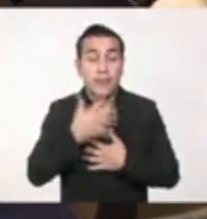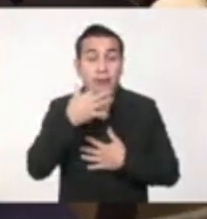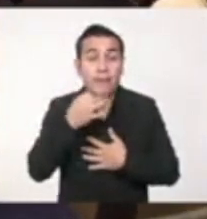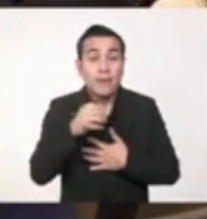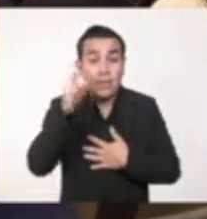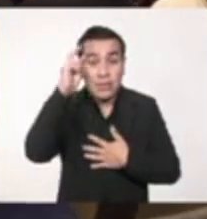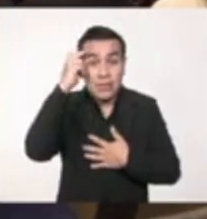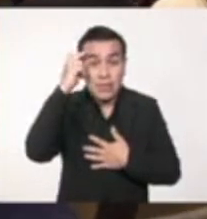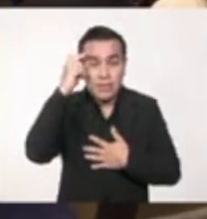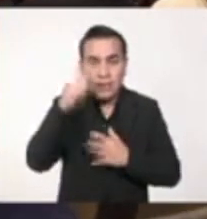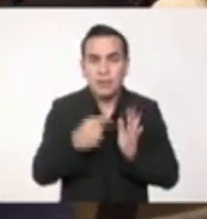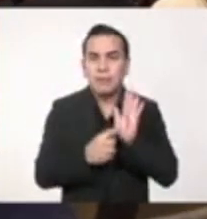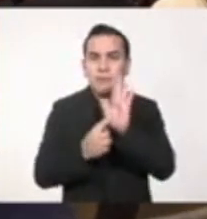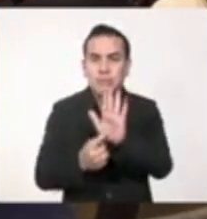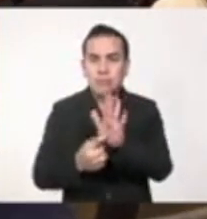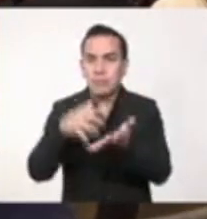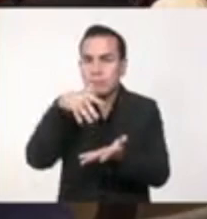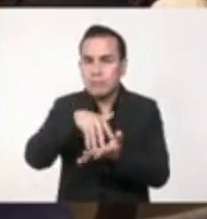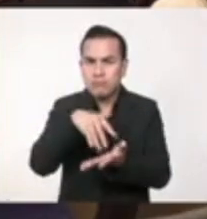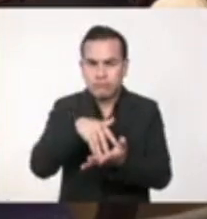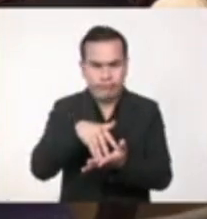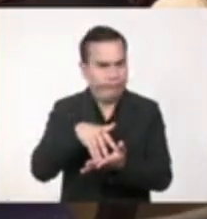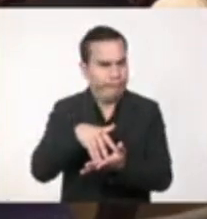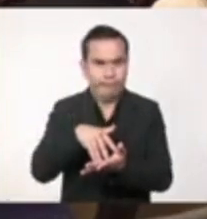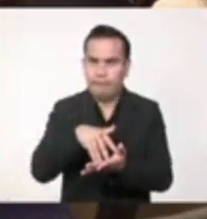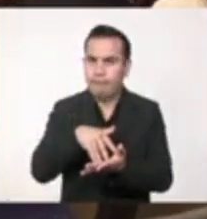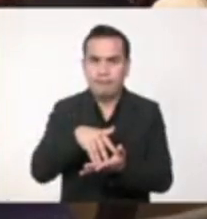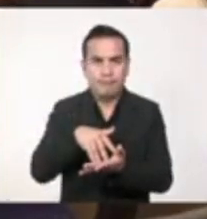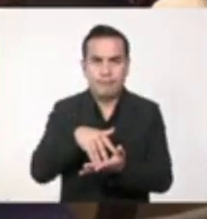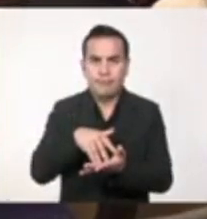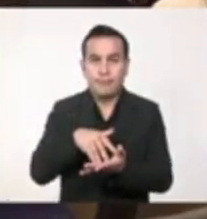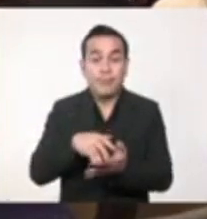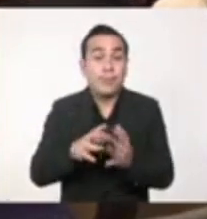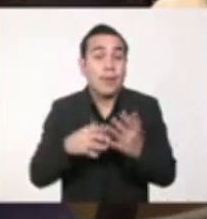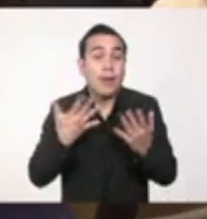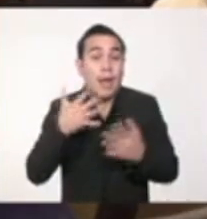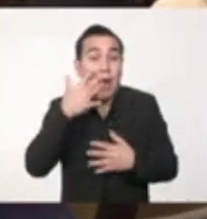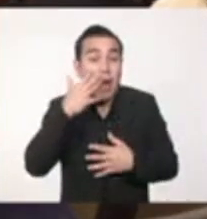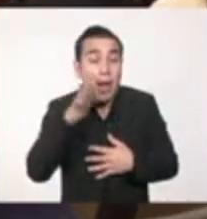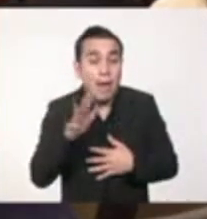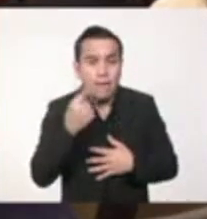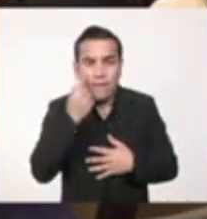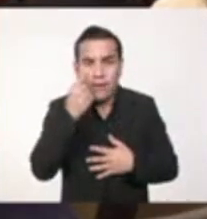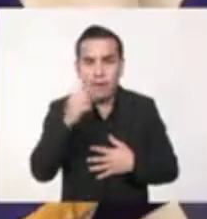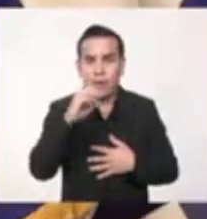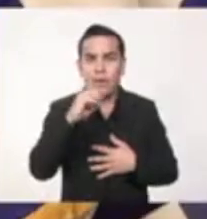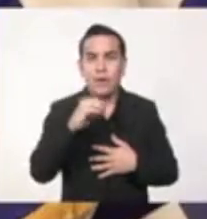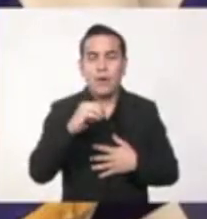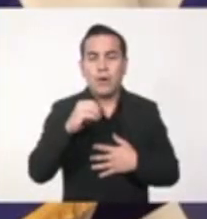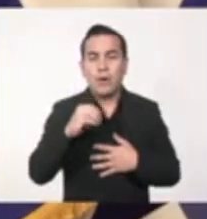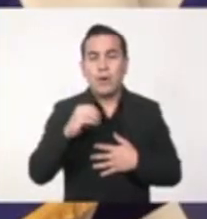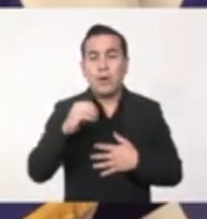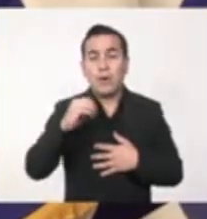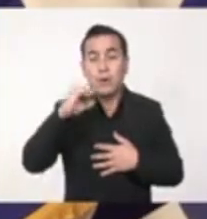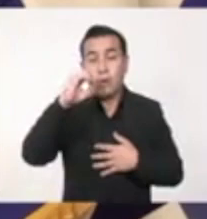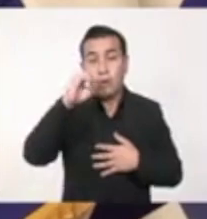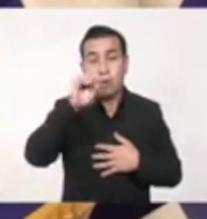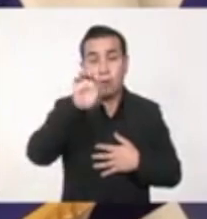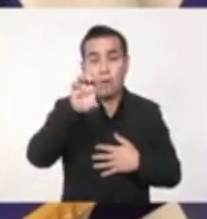civil? No. For example, I see the OAS report that they put out and they say, we have met with civil society, what